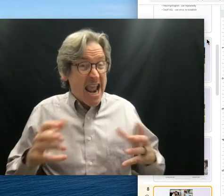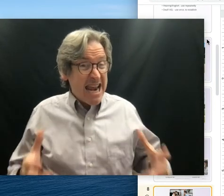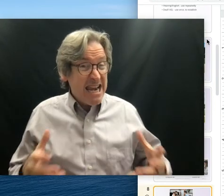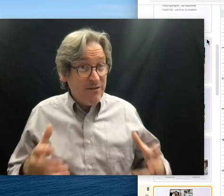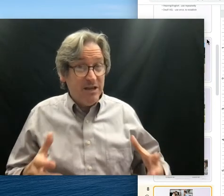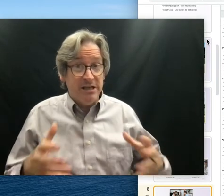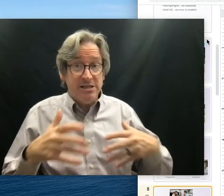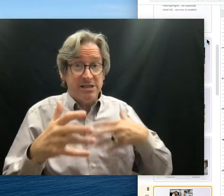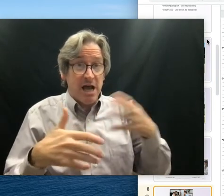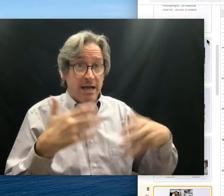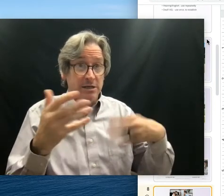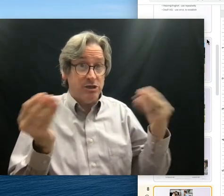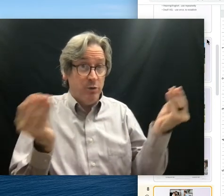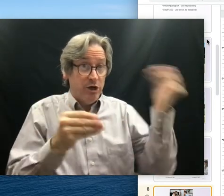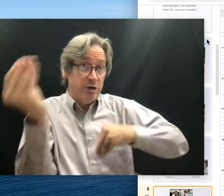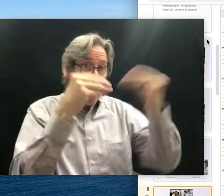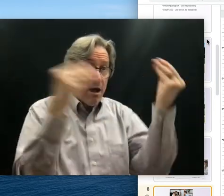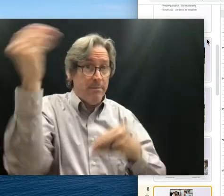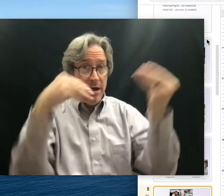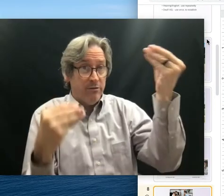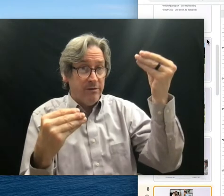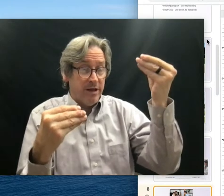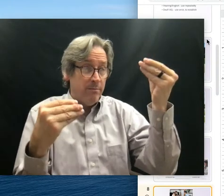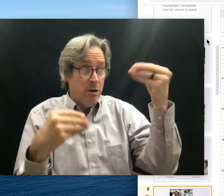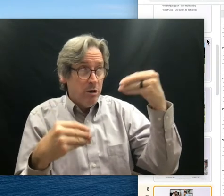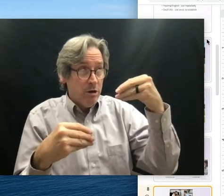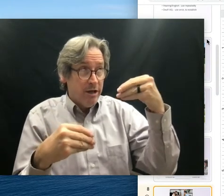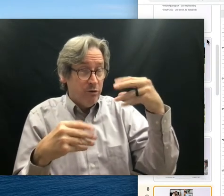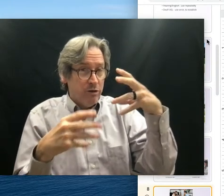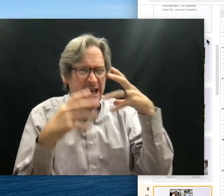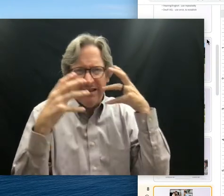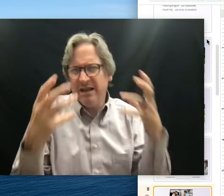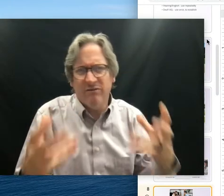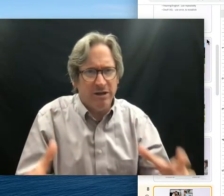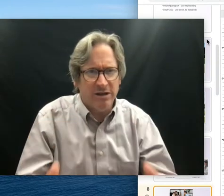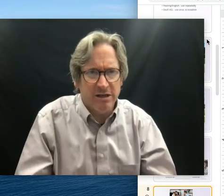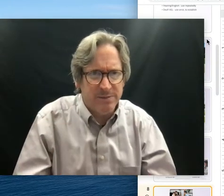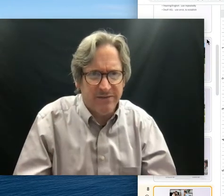any of these signs we could compound them if you can't think of what the specific